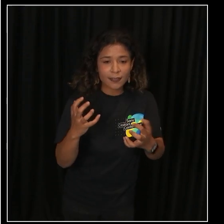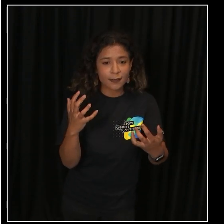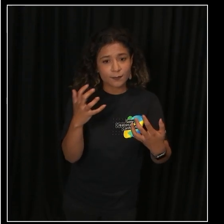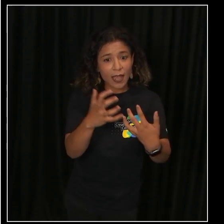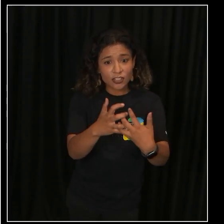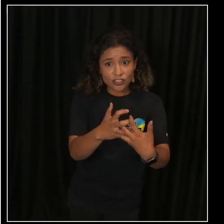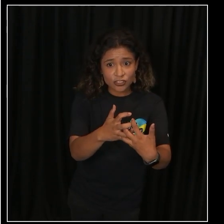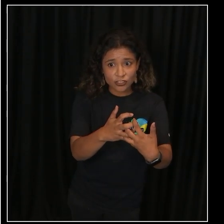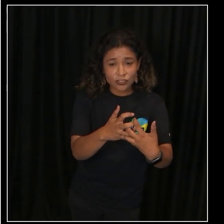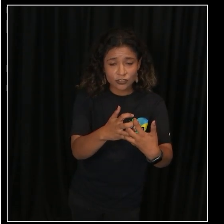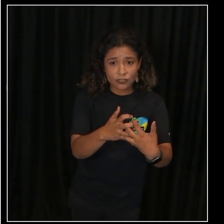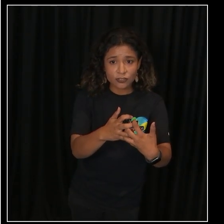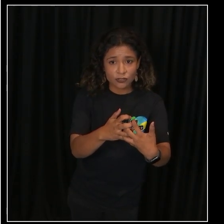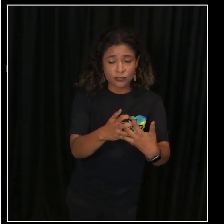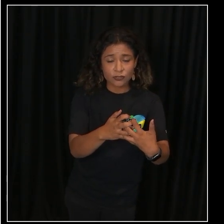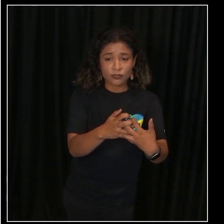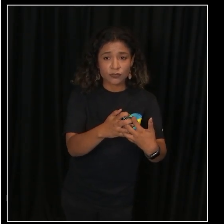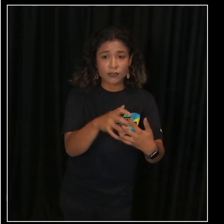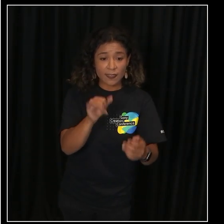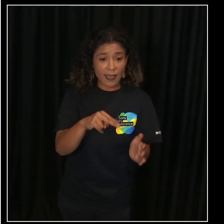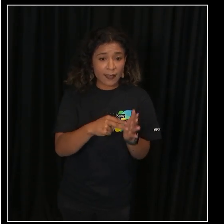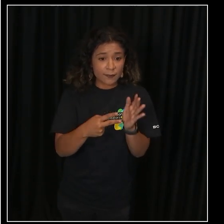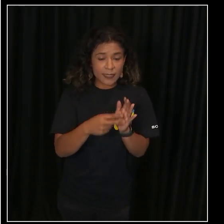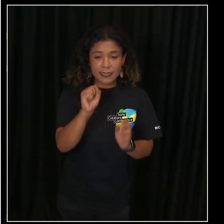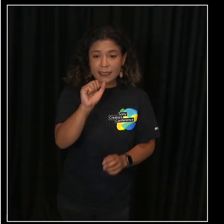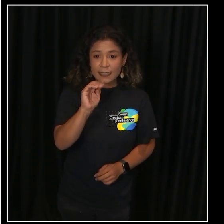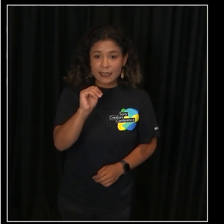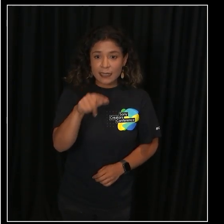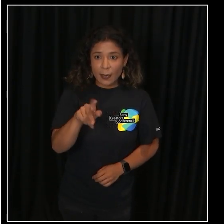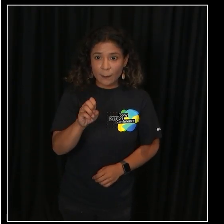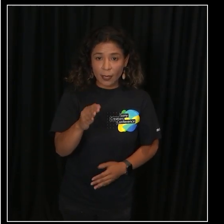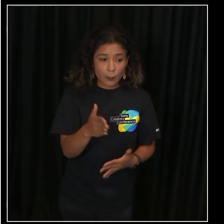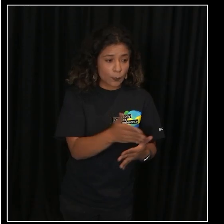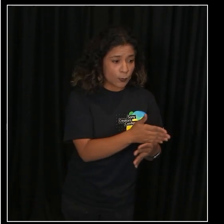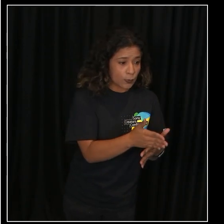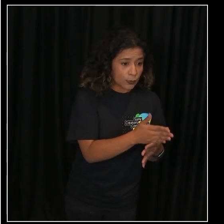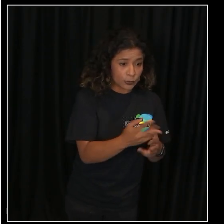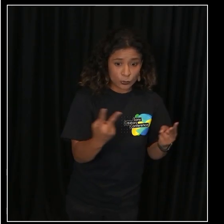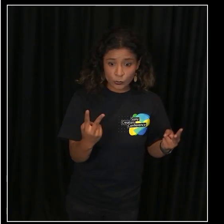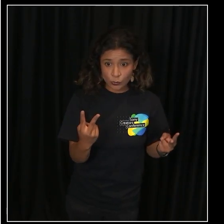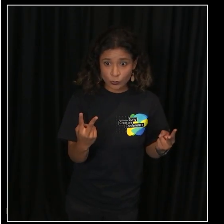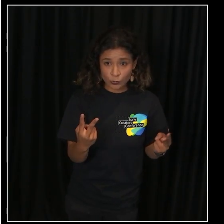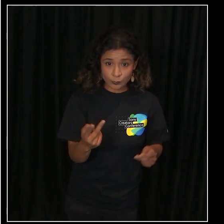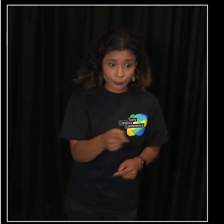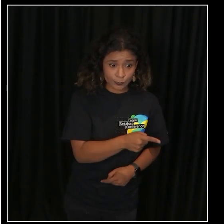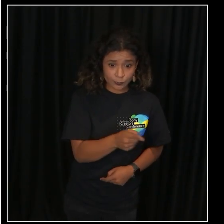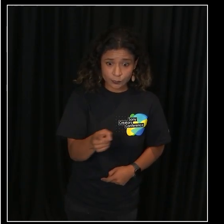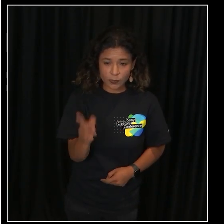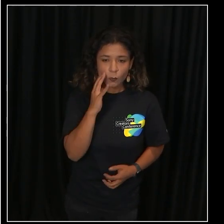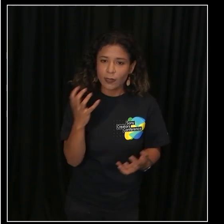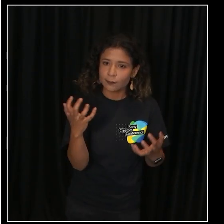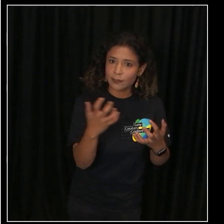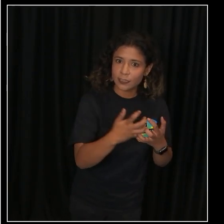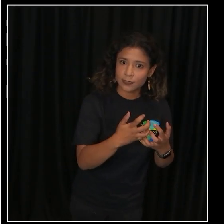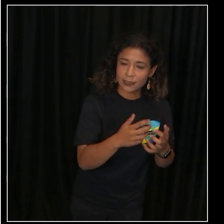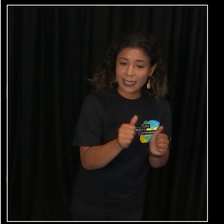And that means that the sampling locations between these two pixels are going to precisely match. The depths won't match, but that doesn't matter.